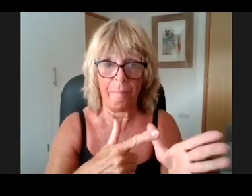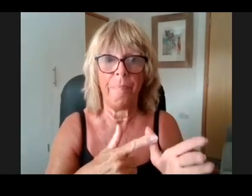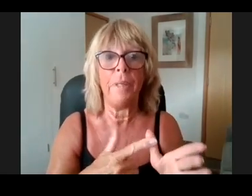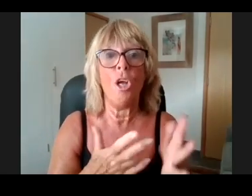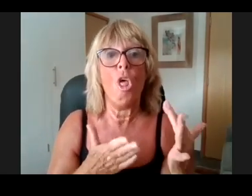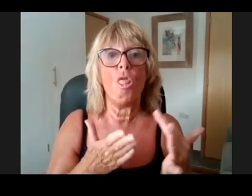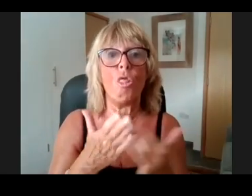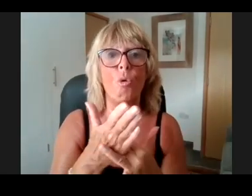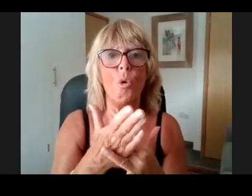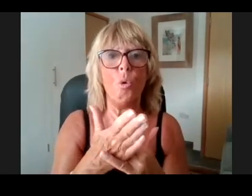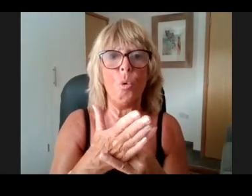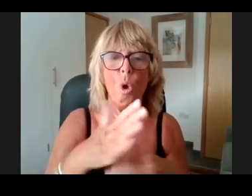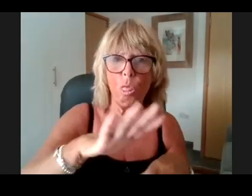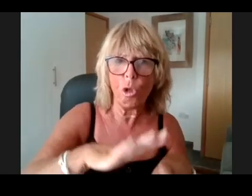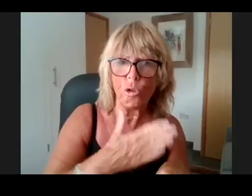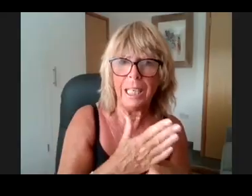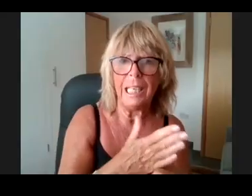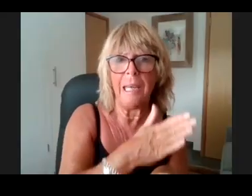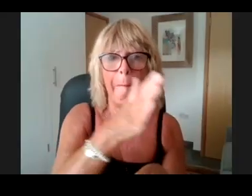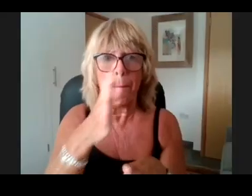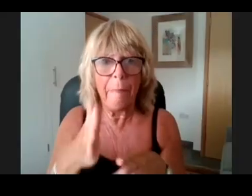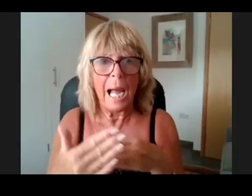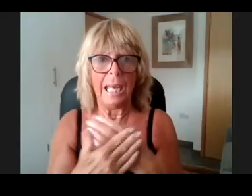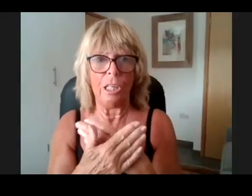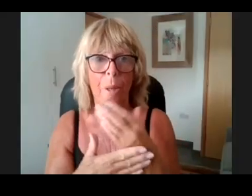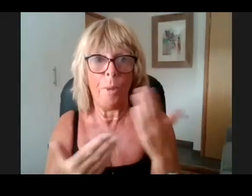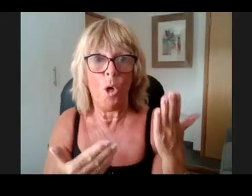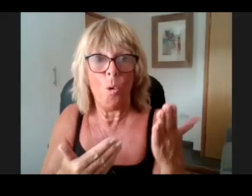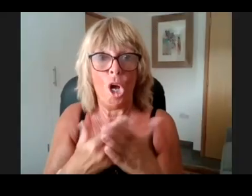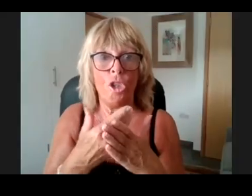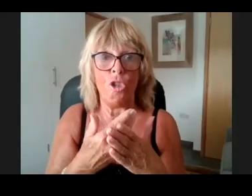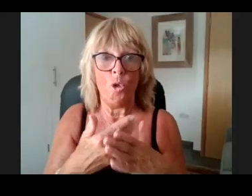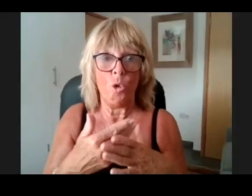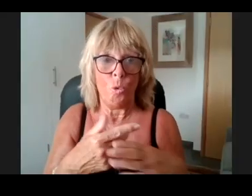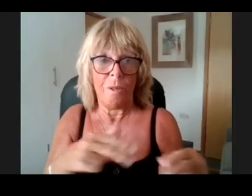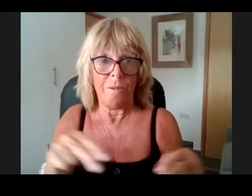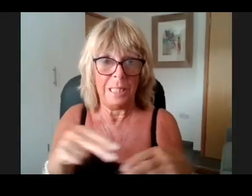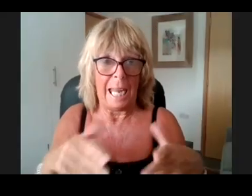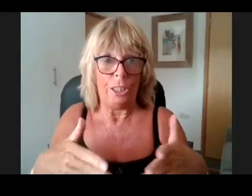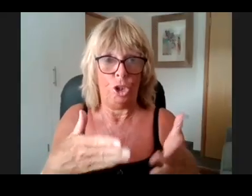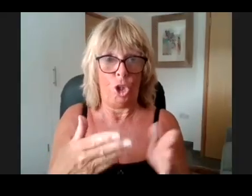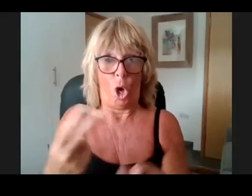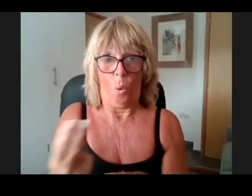and by the blue' a new dance show they've created and it's having one of its last